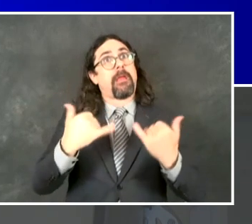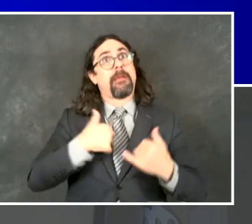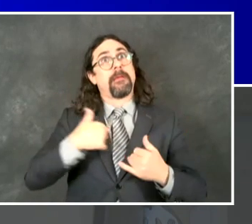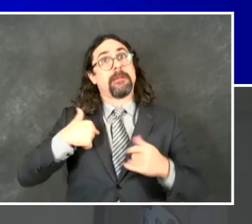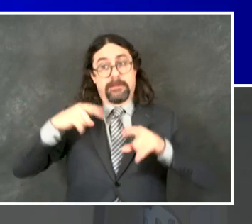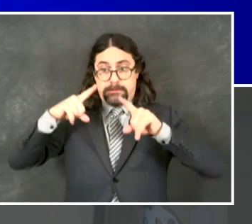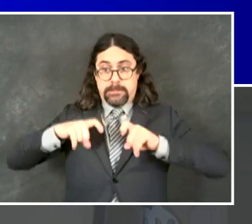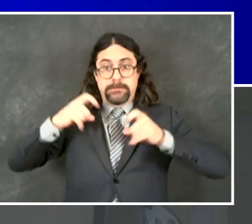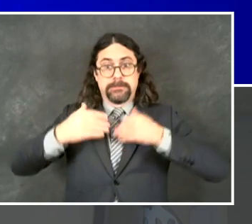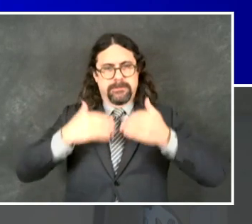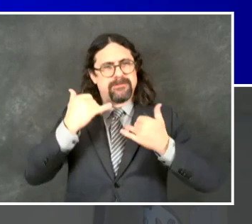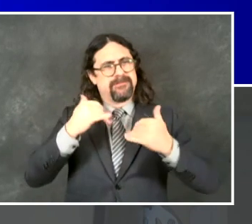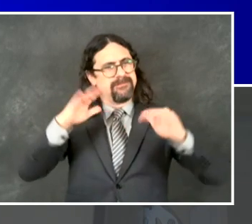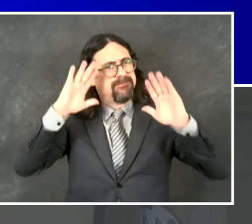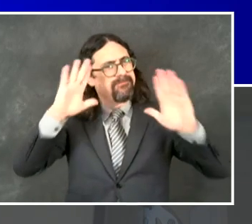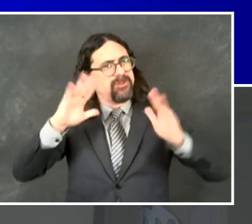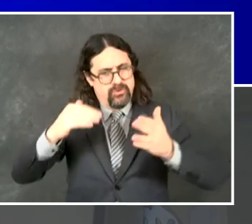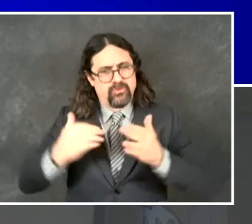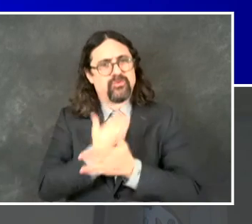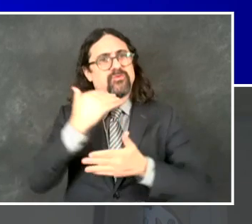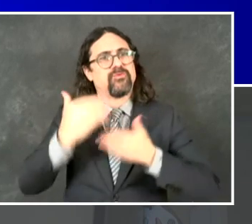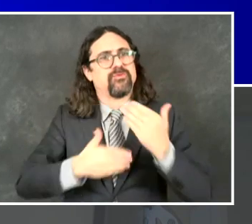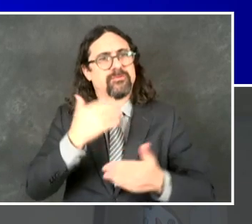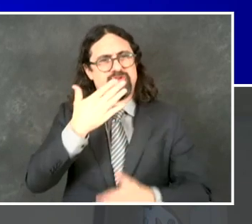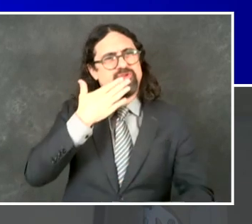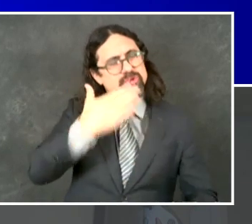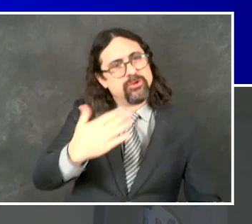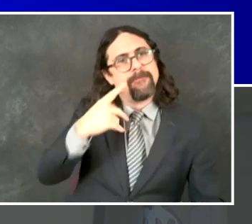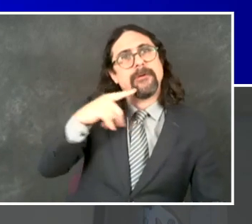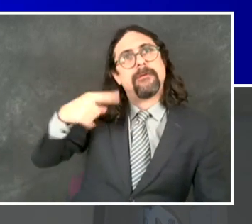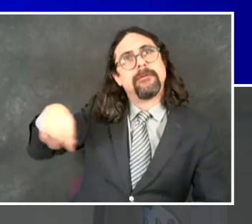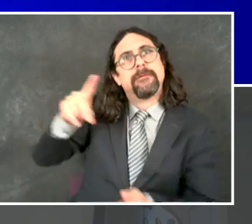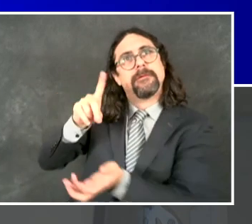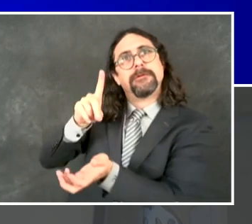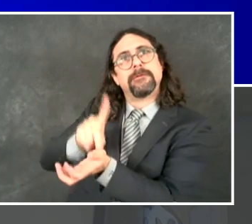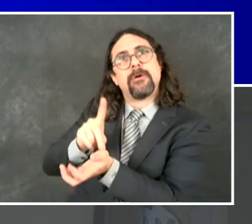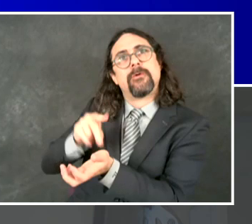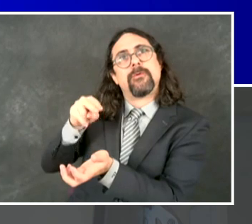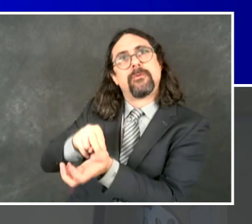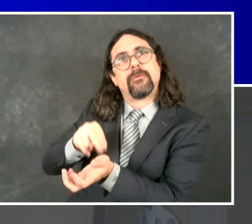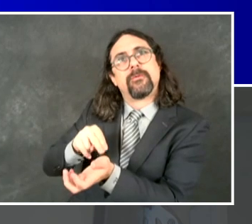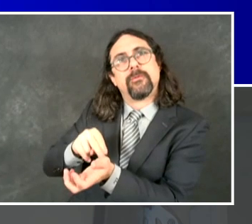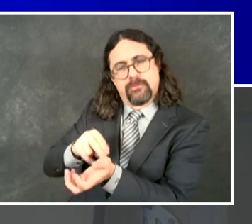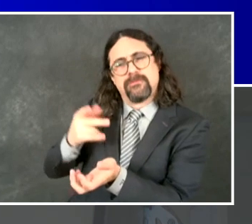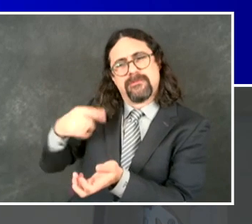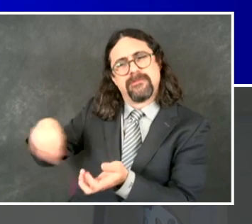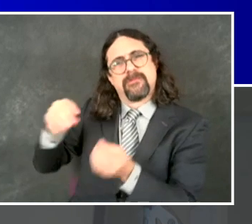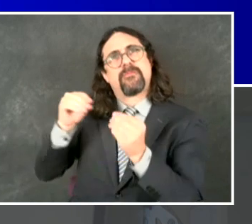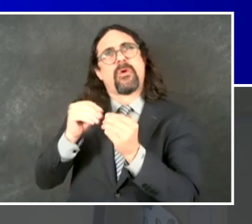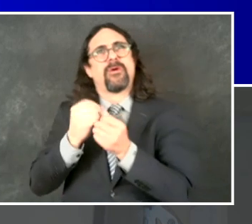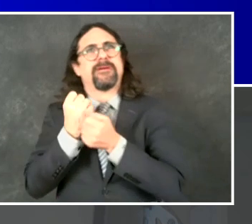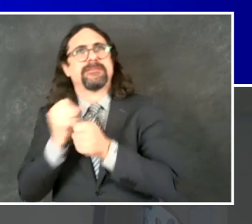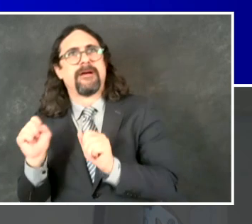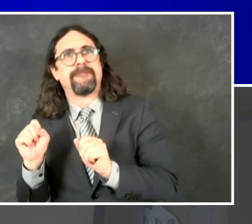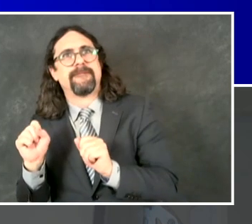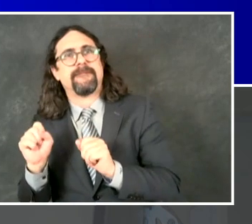WORKERS, TH IS WILL BE A SIMPLER, BETTER REALITY. ALSO, THINK ABOUT THE PPEs THAT WILL NOW BE SAVED IN THIS PROCESS.